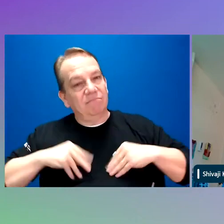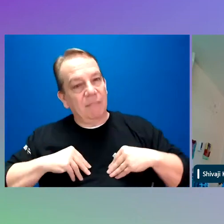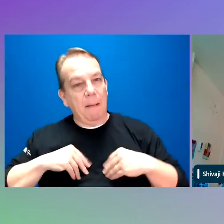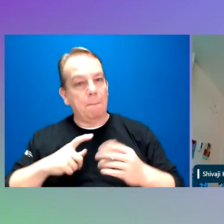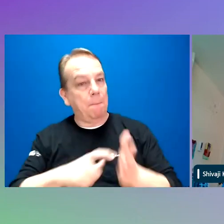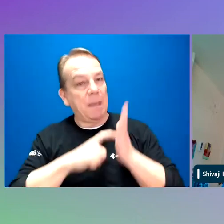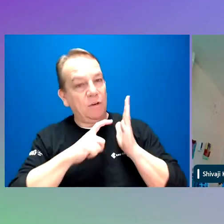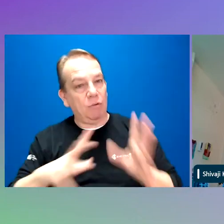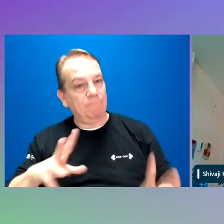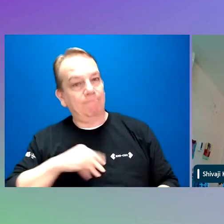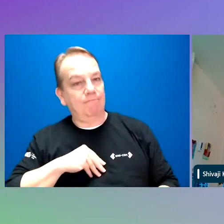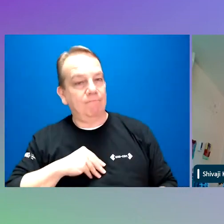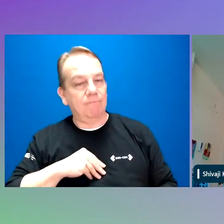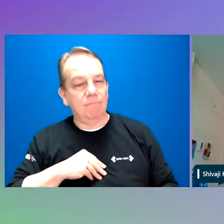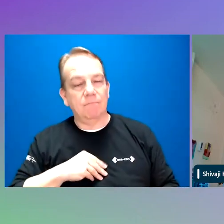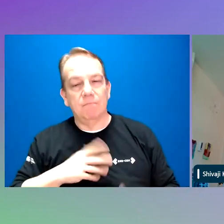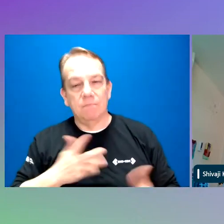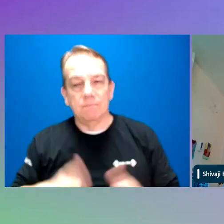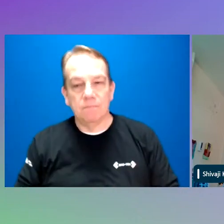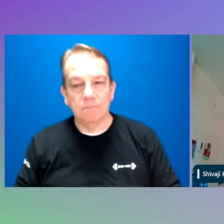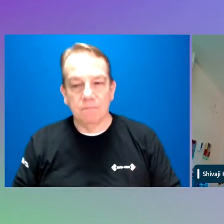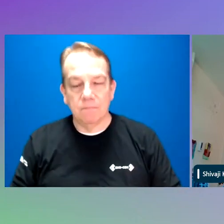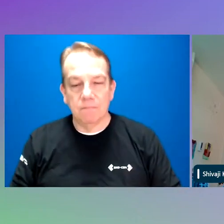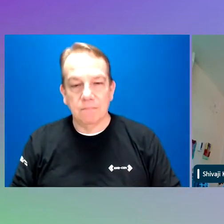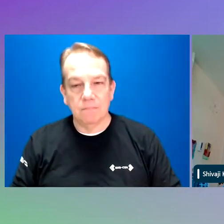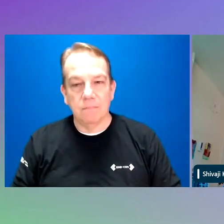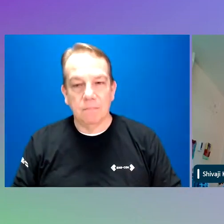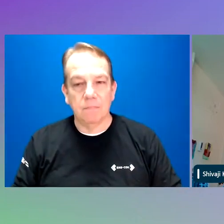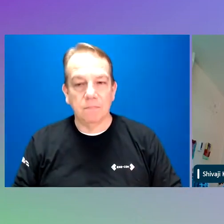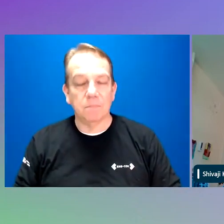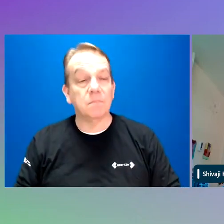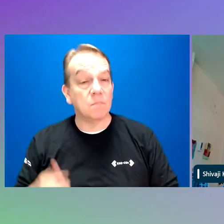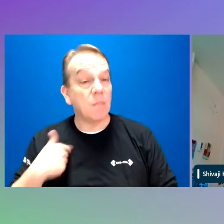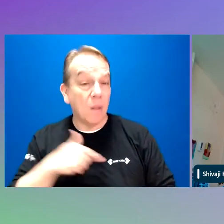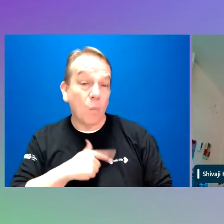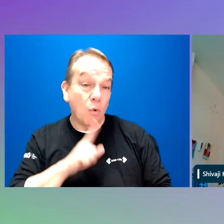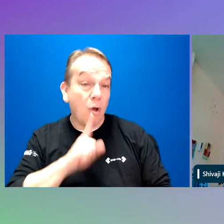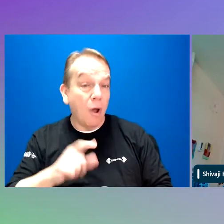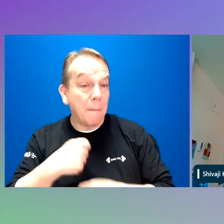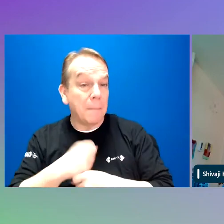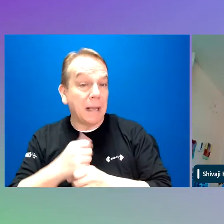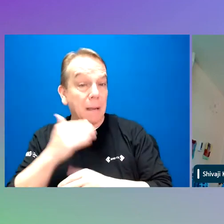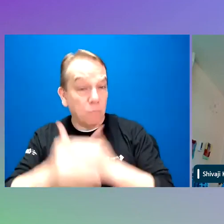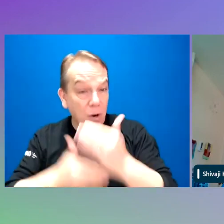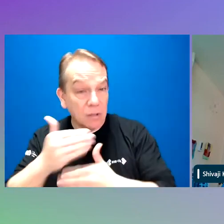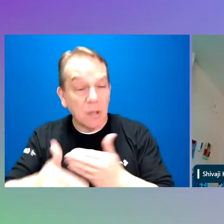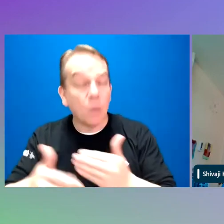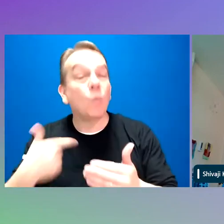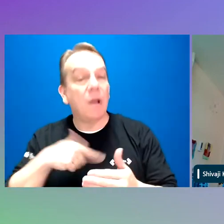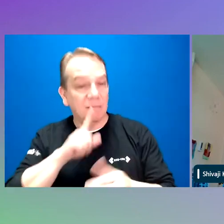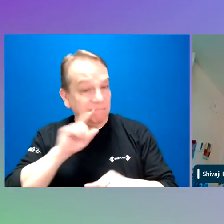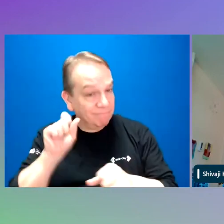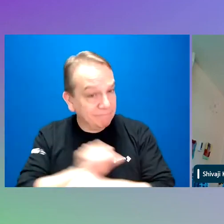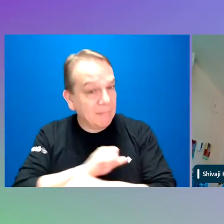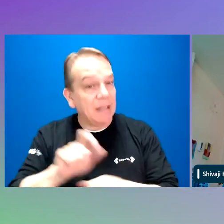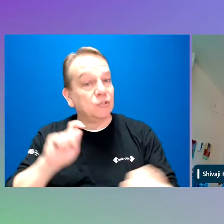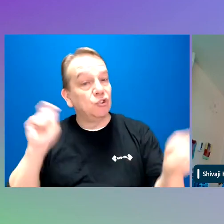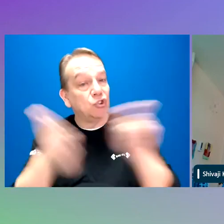say that we are making progress. We are changing the culture for